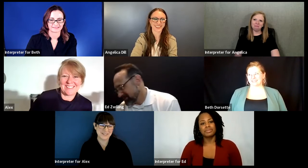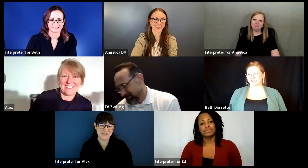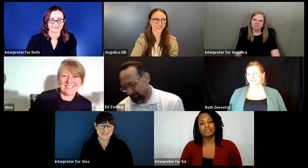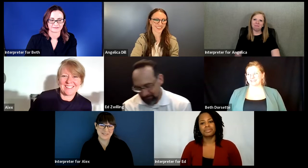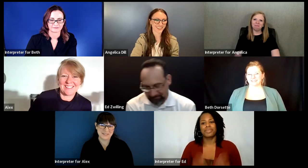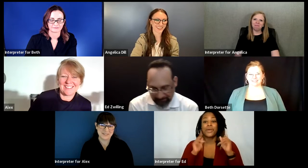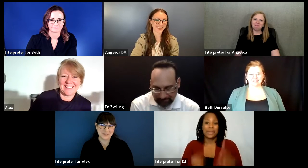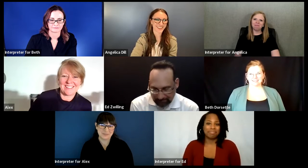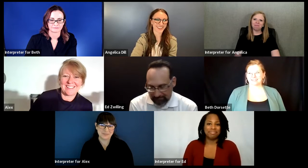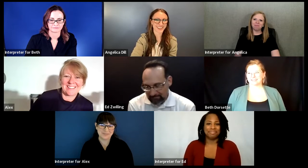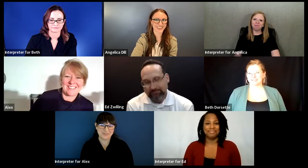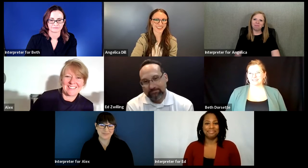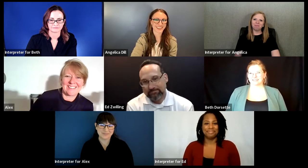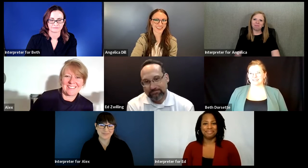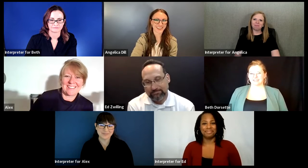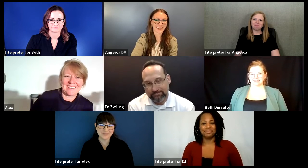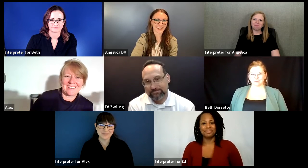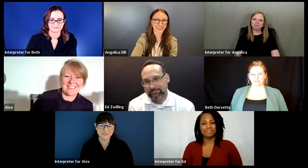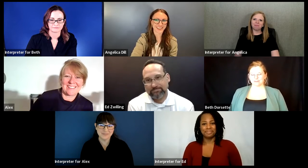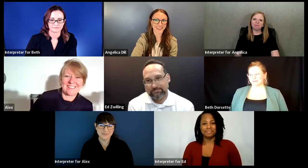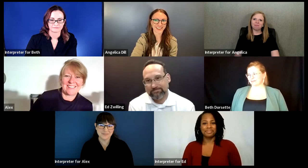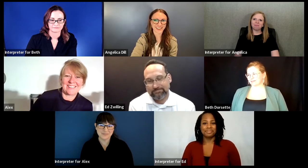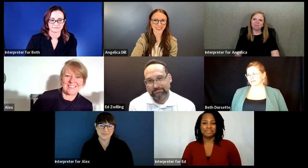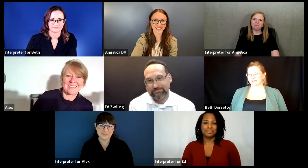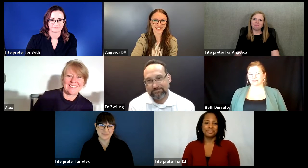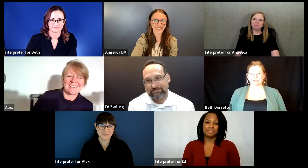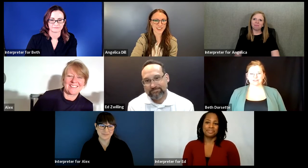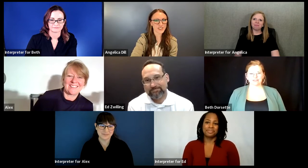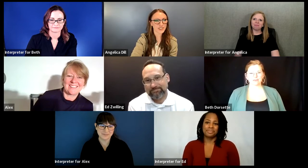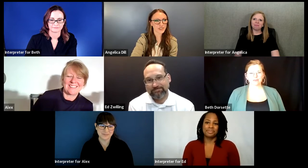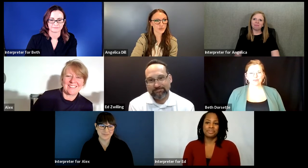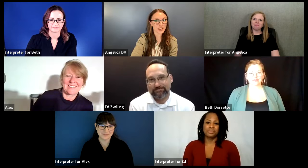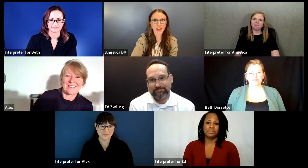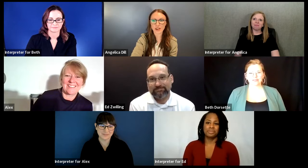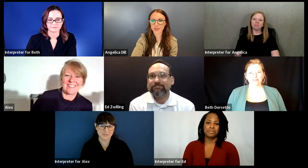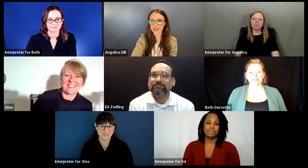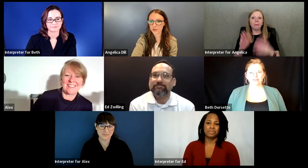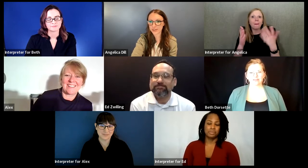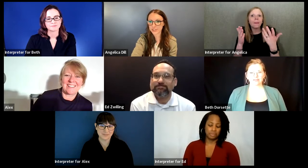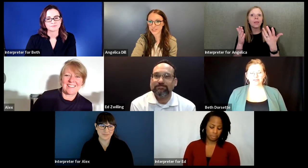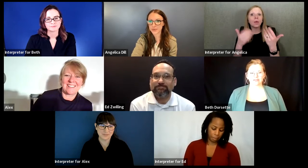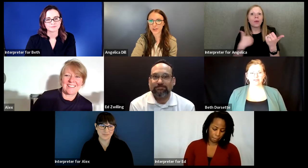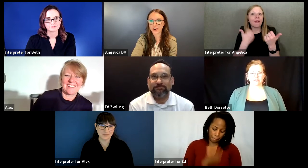Okay. Do we have any questions from the audience?